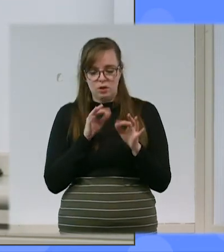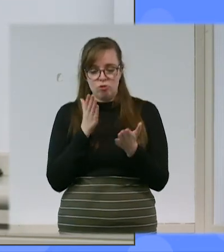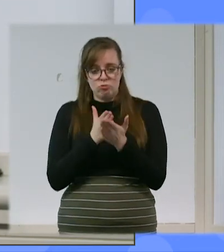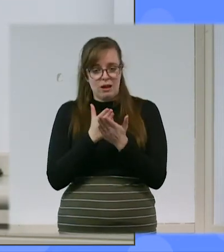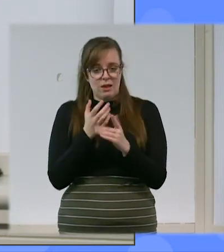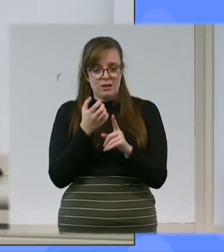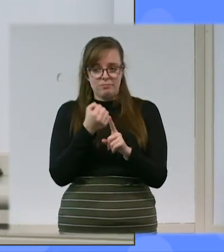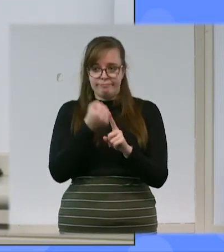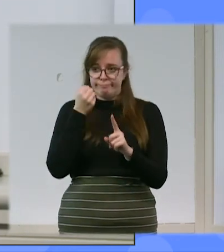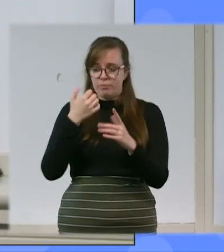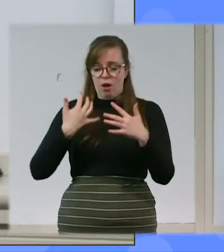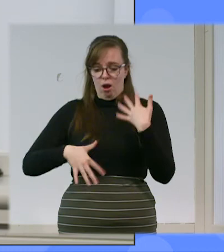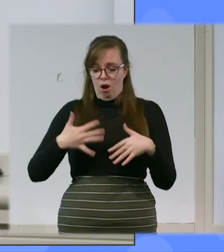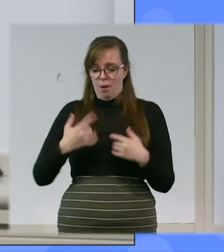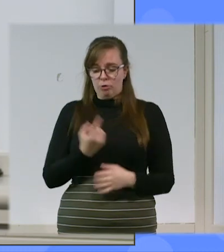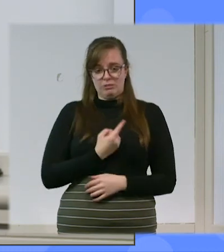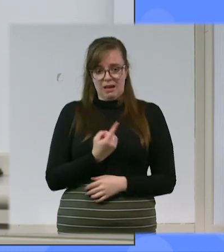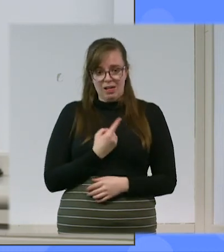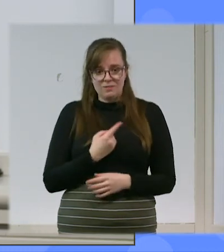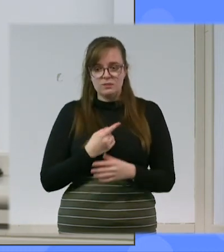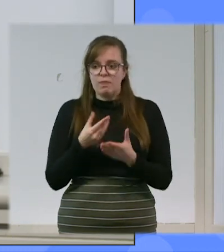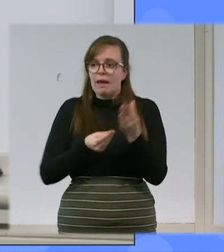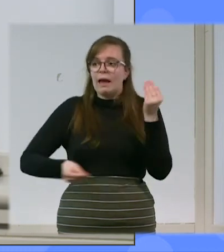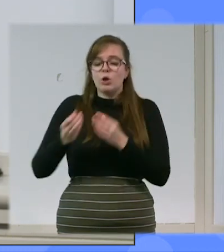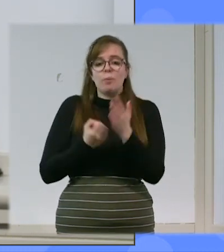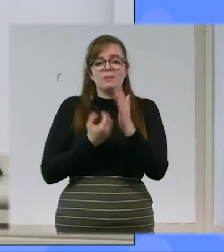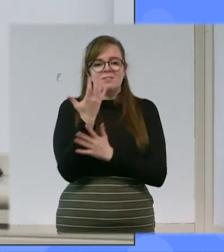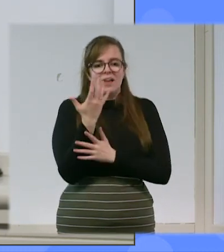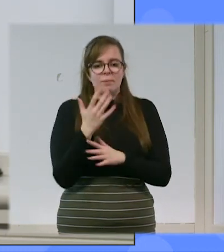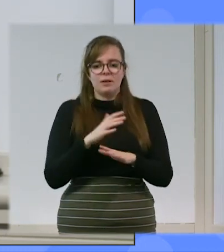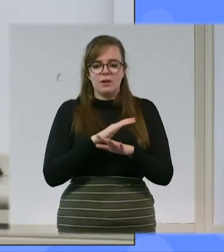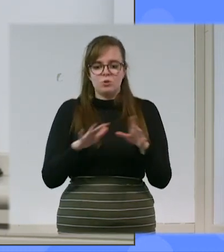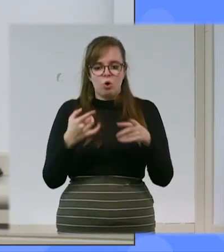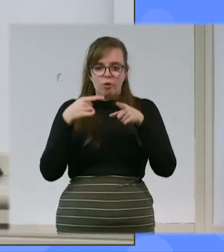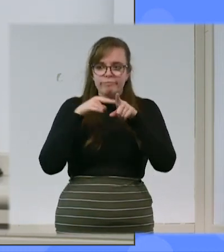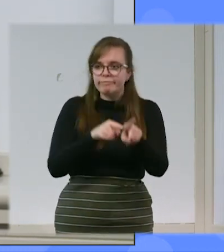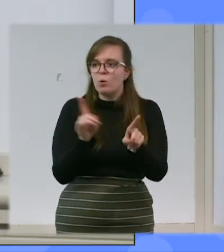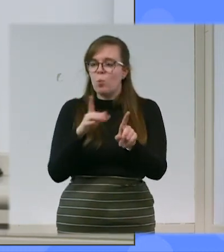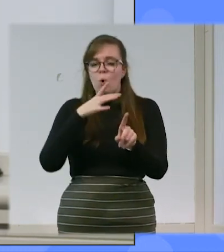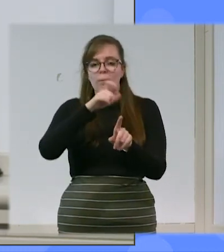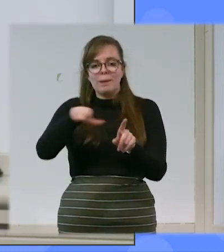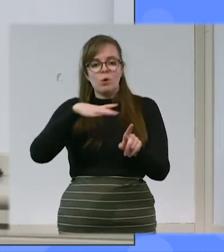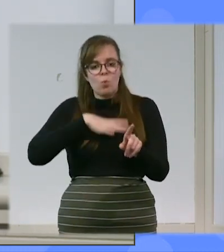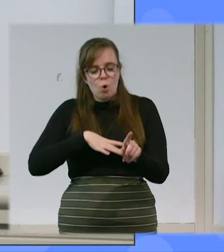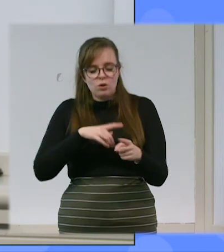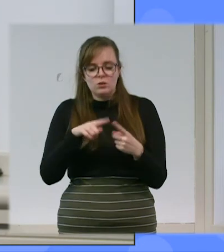us as individuals the sort of economic development we've got is not a lie with what local people want we're putting time pressure on people we're